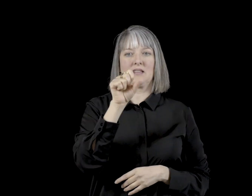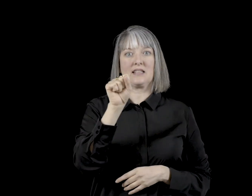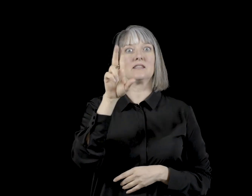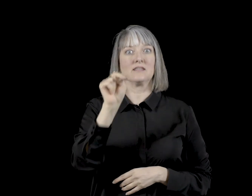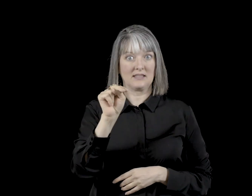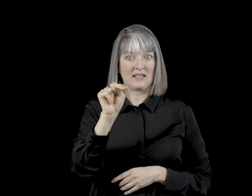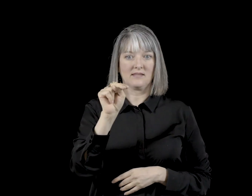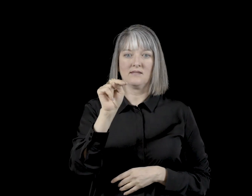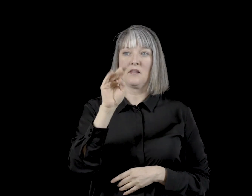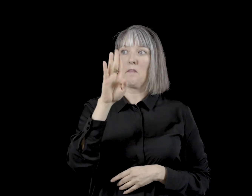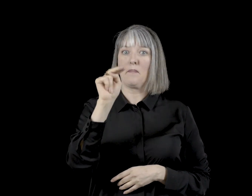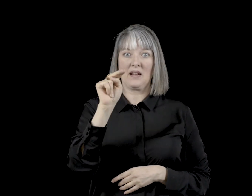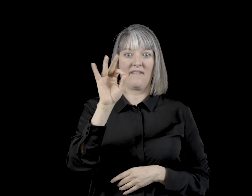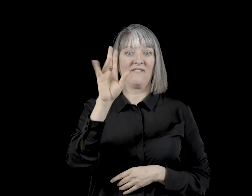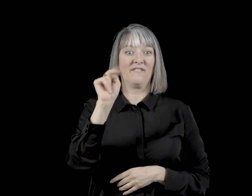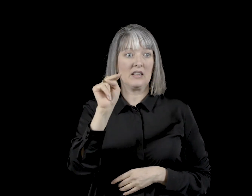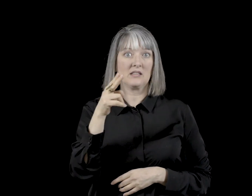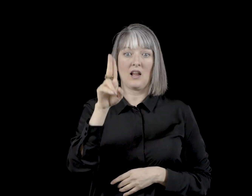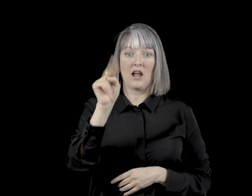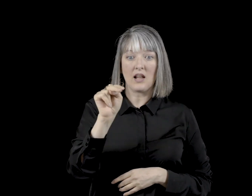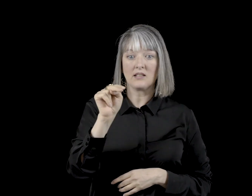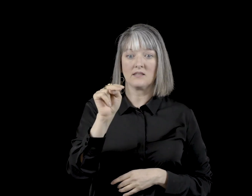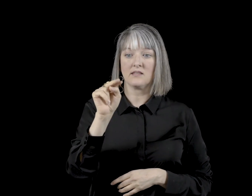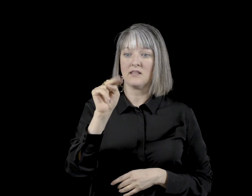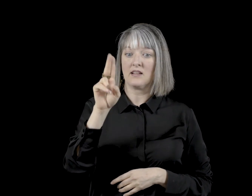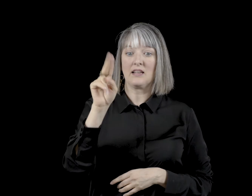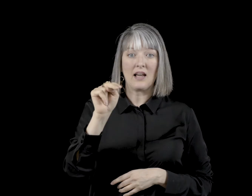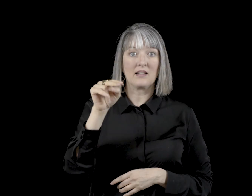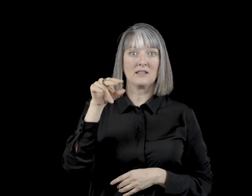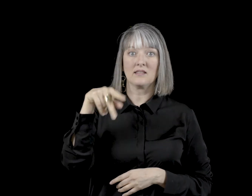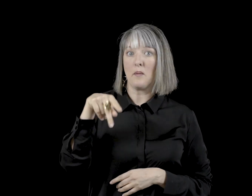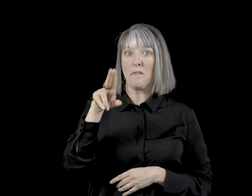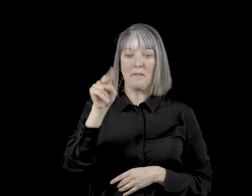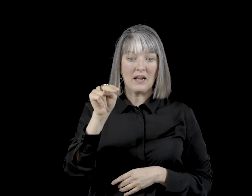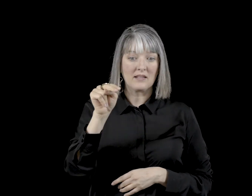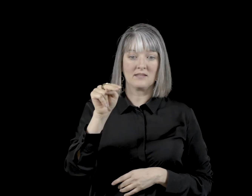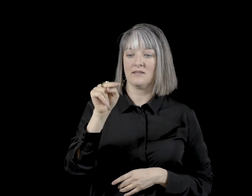SUN BUN FUN HUN NUN PUN